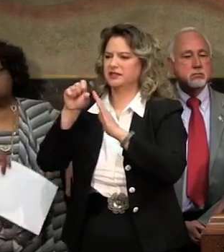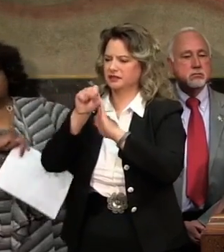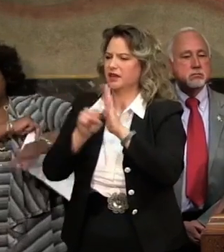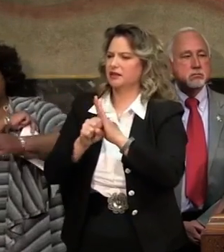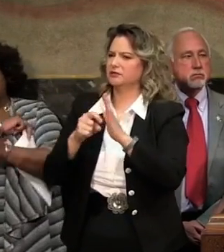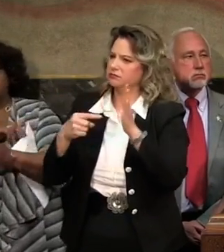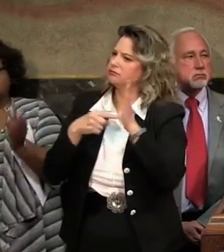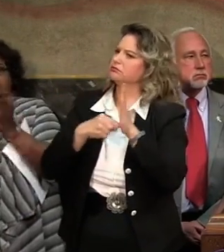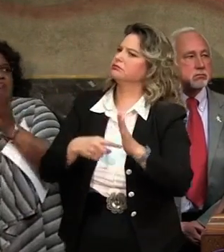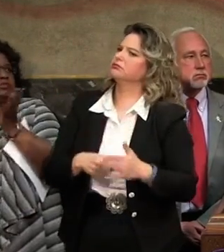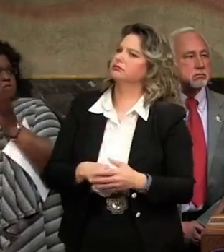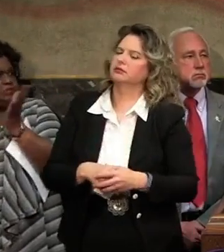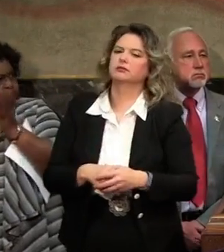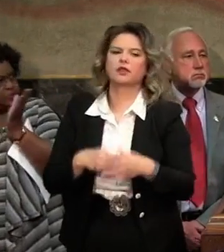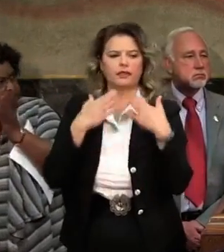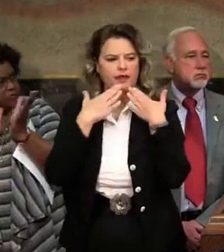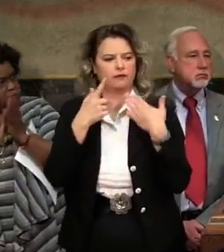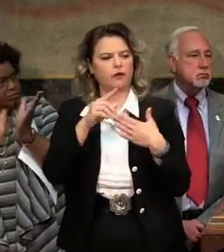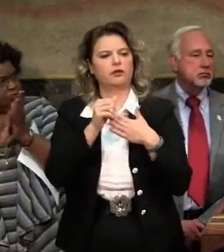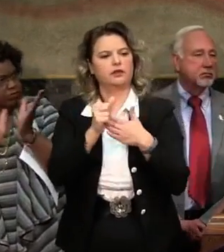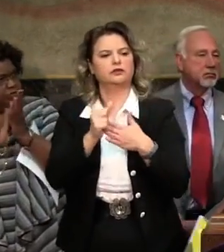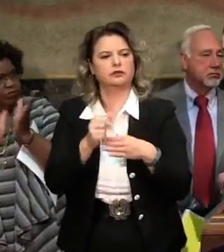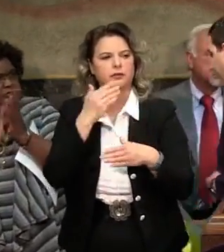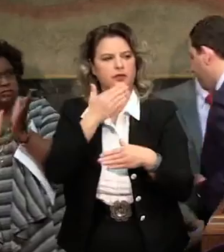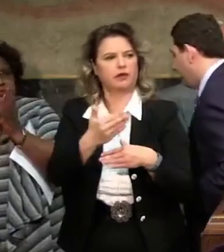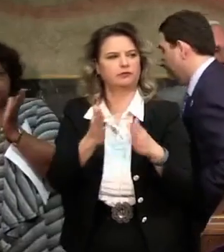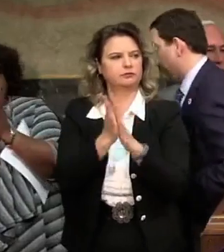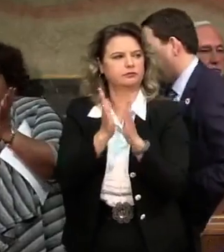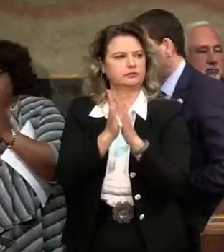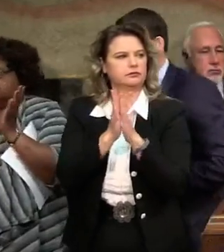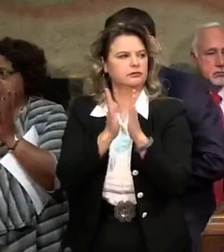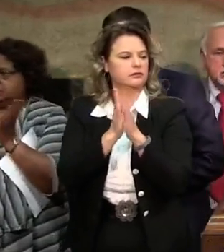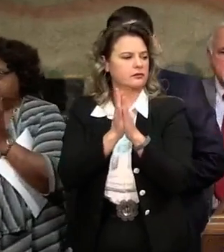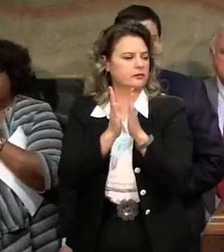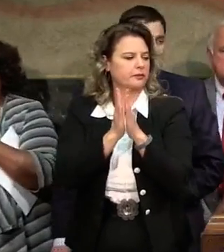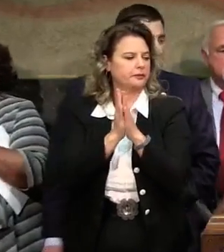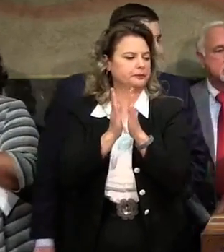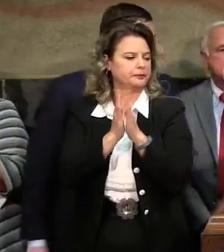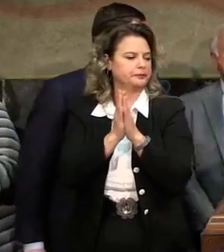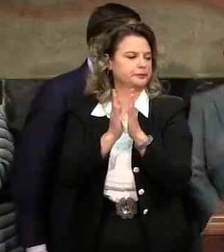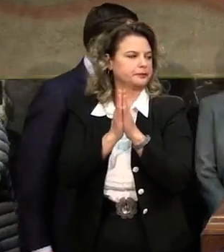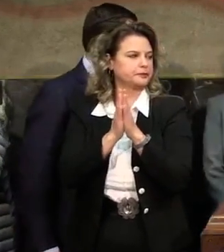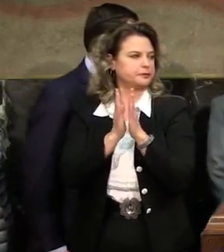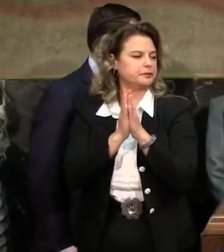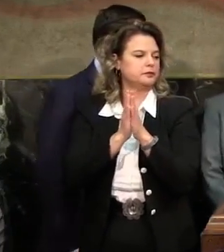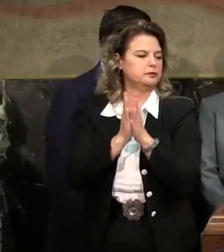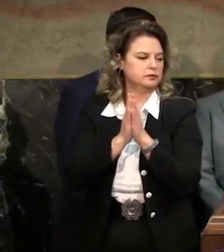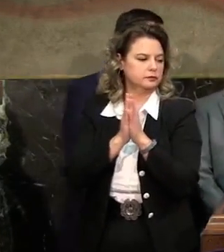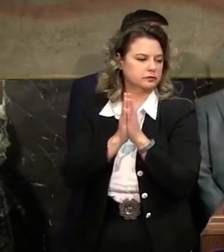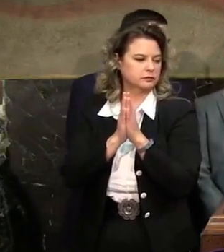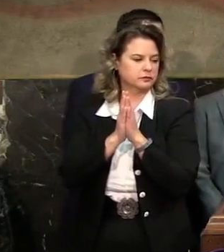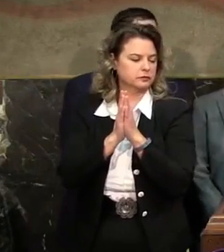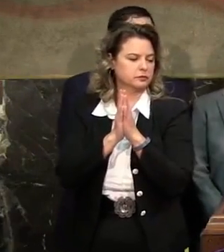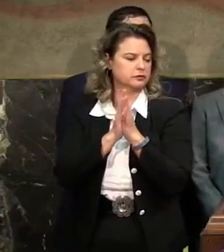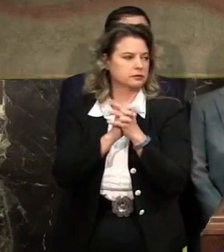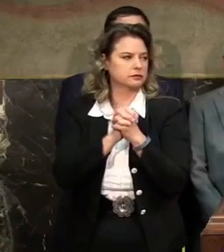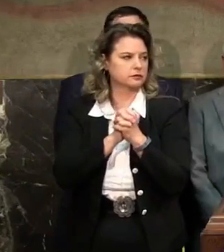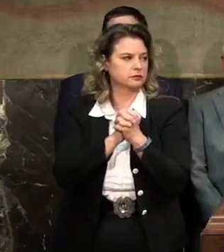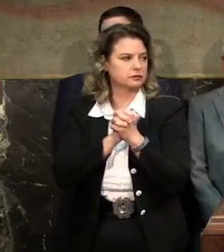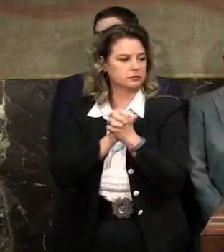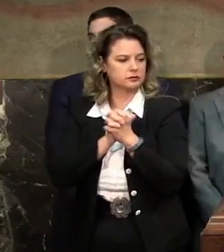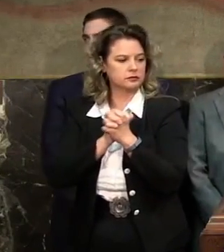leadership on this effort Thank You